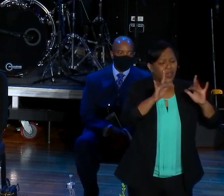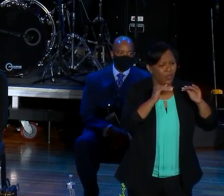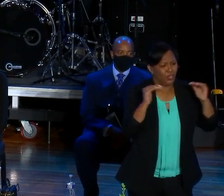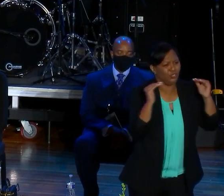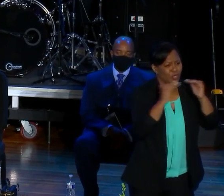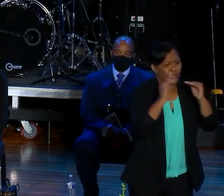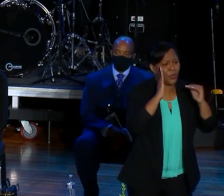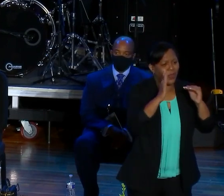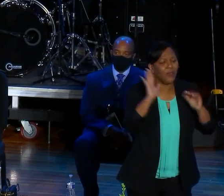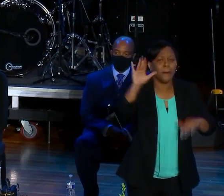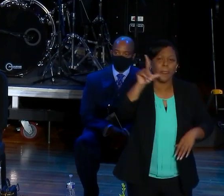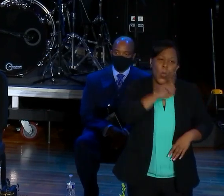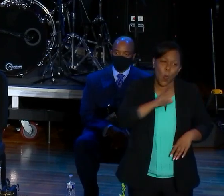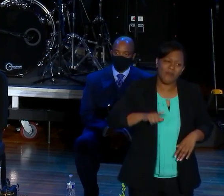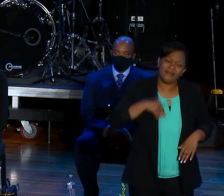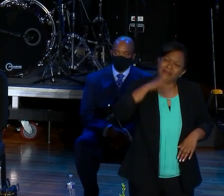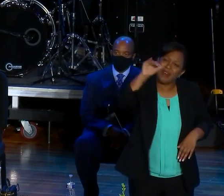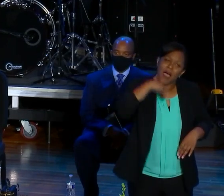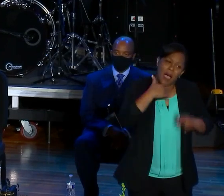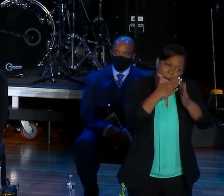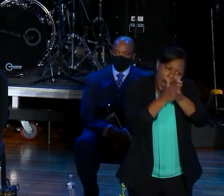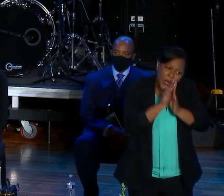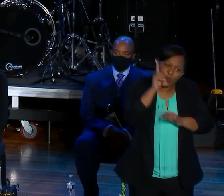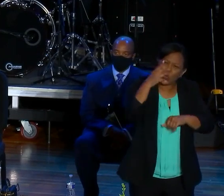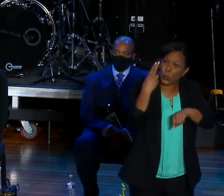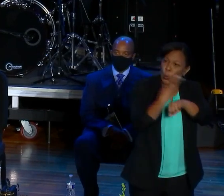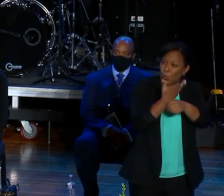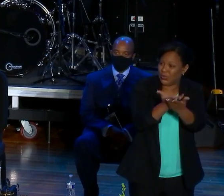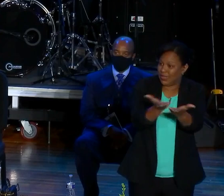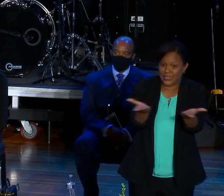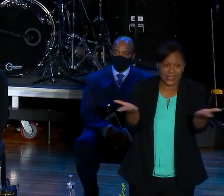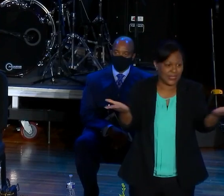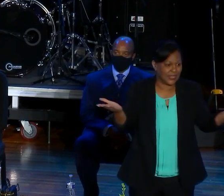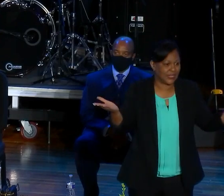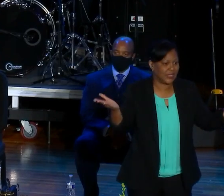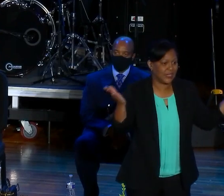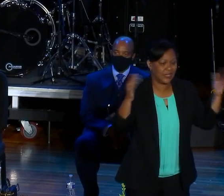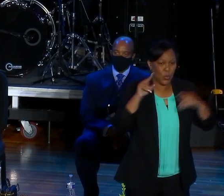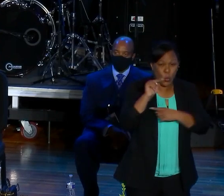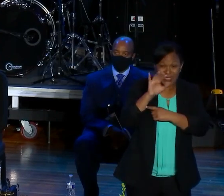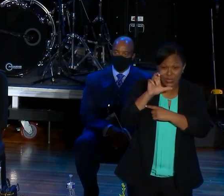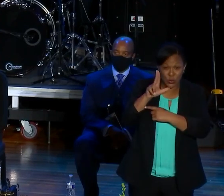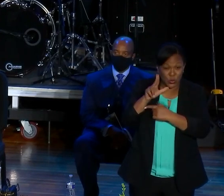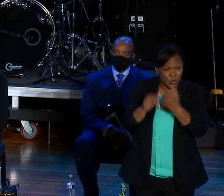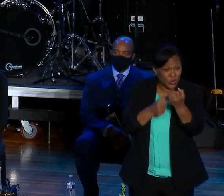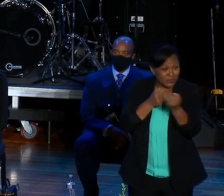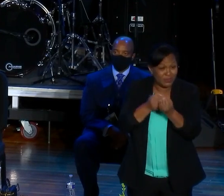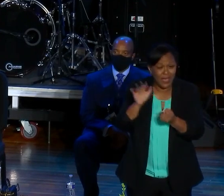LORD, WE ARE ASKING TODAY FOR YOU TO TAKE THIS TABLE OF HEALING HERE IN MINNEAPOLIS